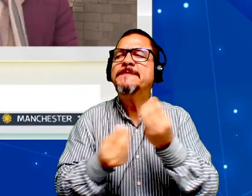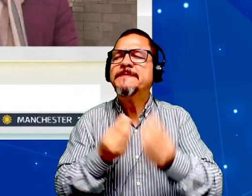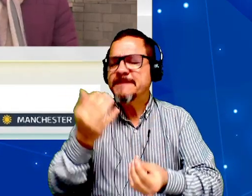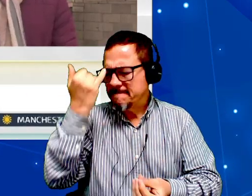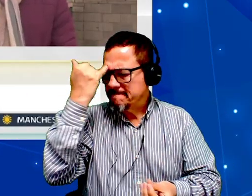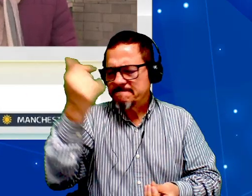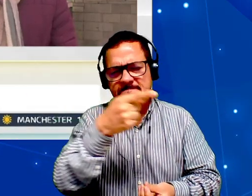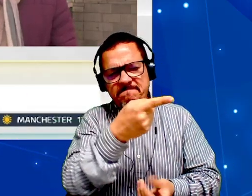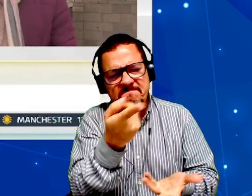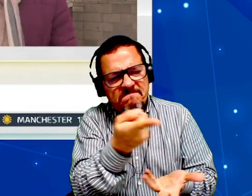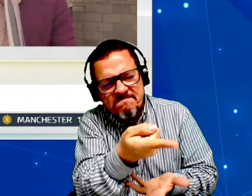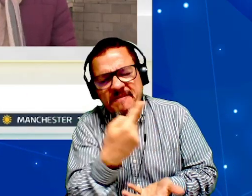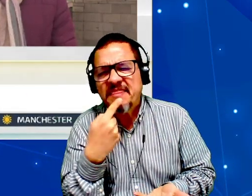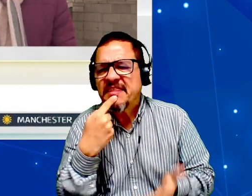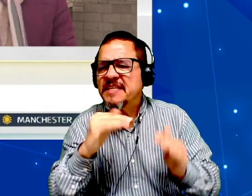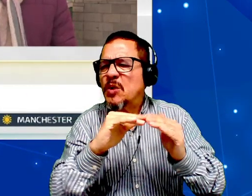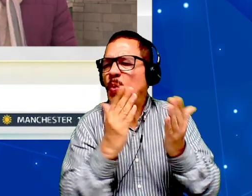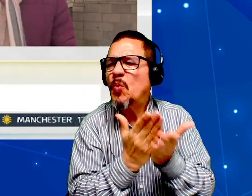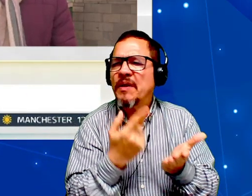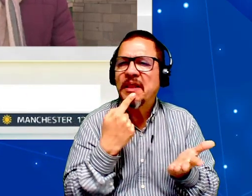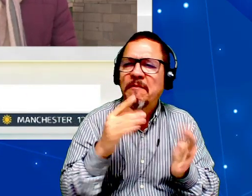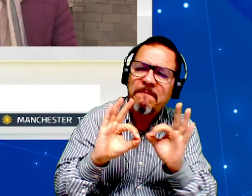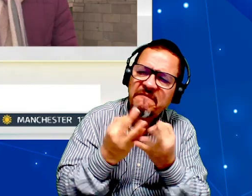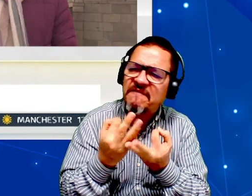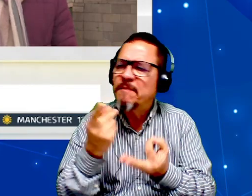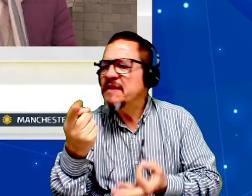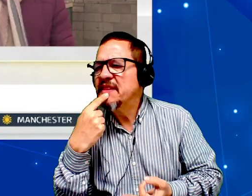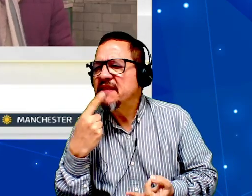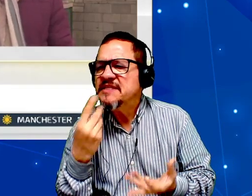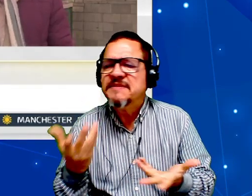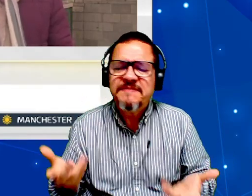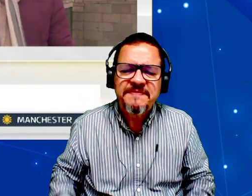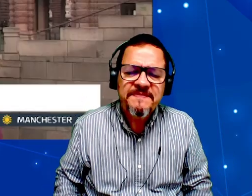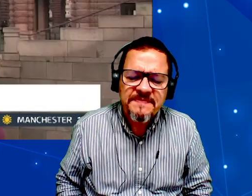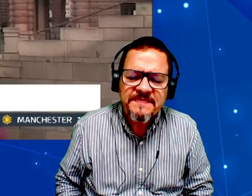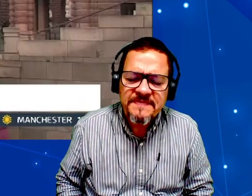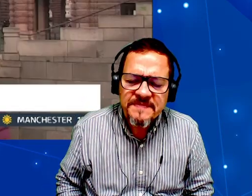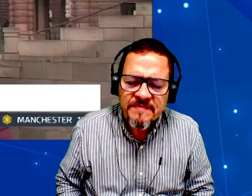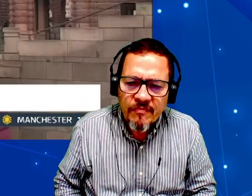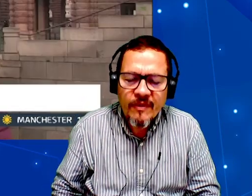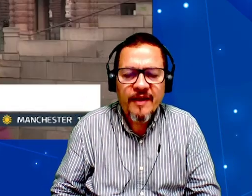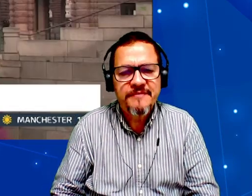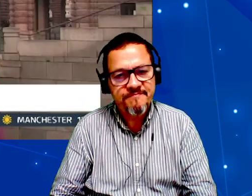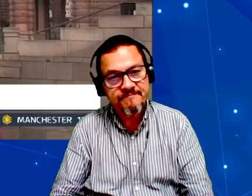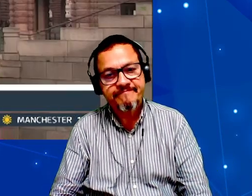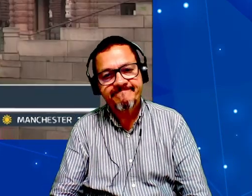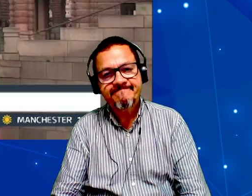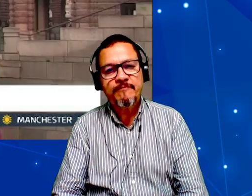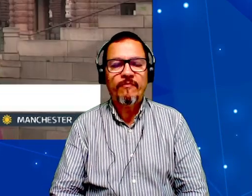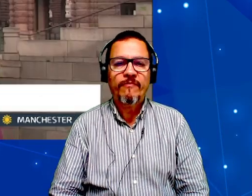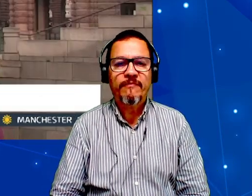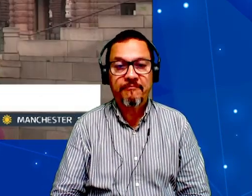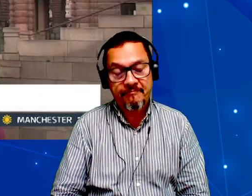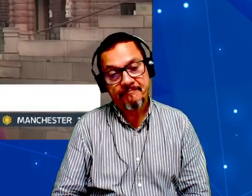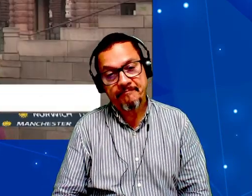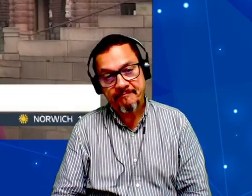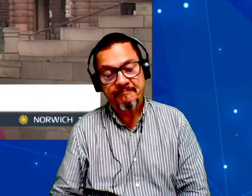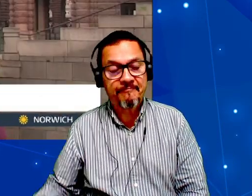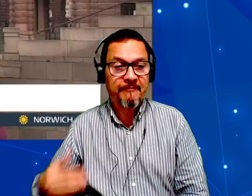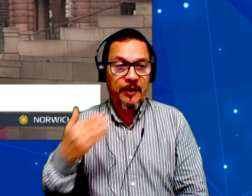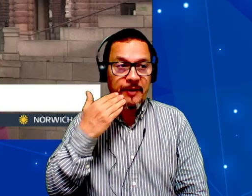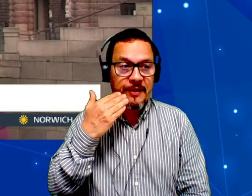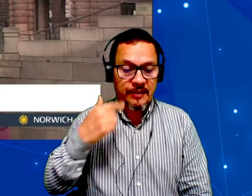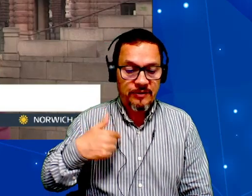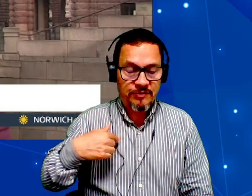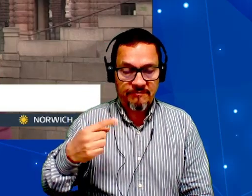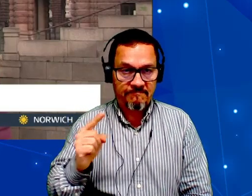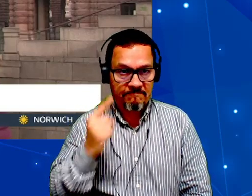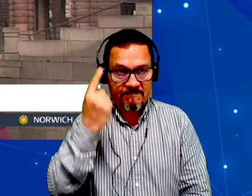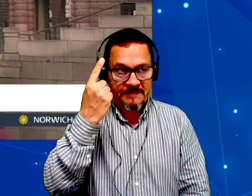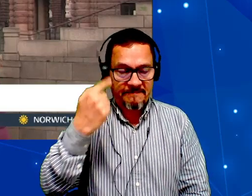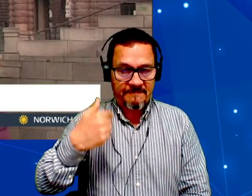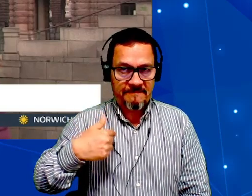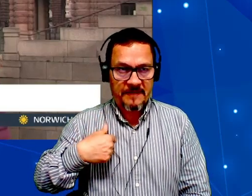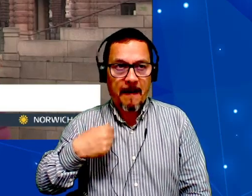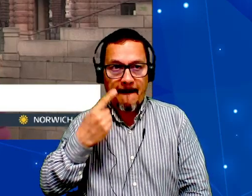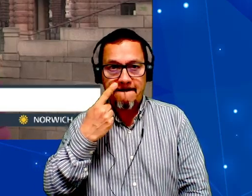think about your actions and your family? GRETA THUNBERG: When I first told my parents,